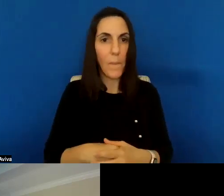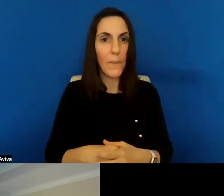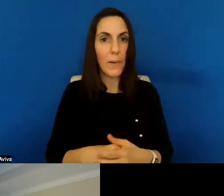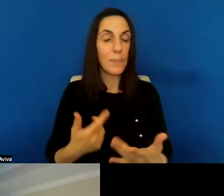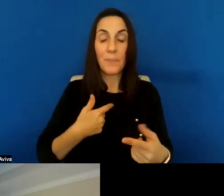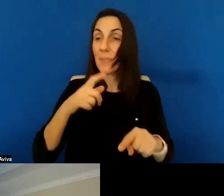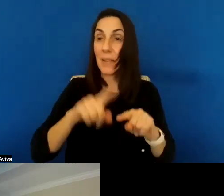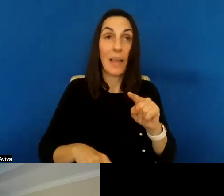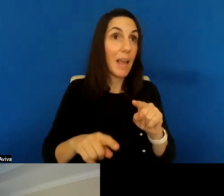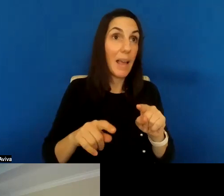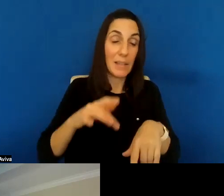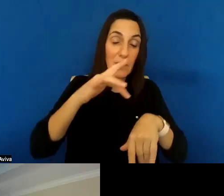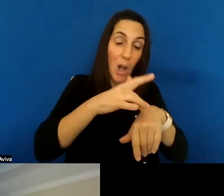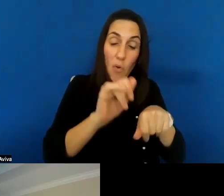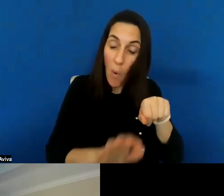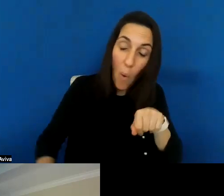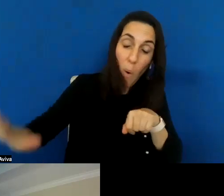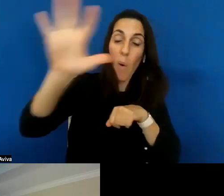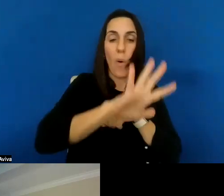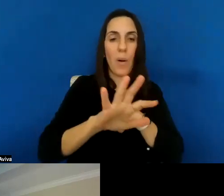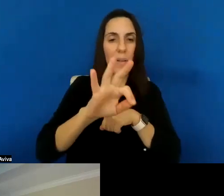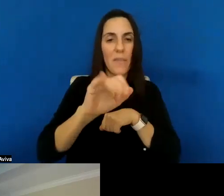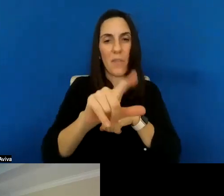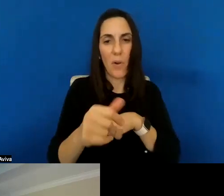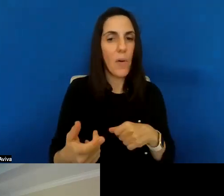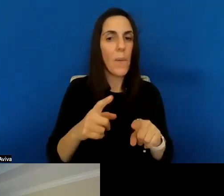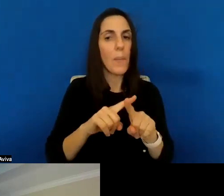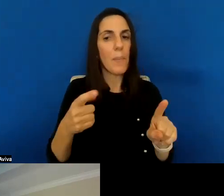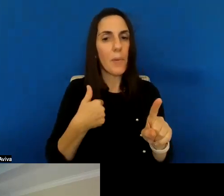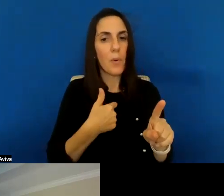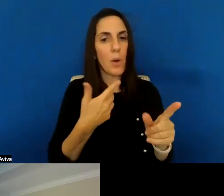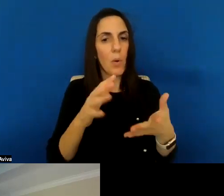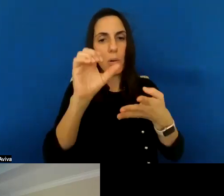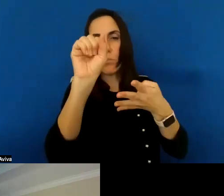the great state of Florida, we require, we we list individuals who actually have evil